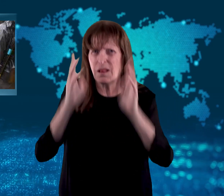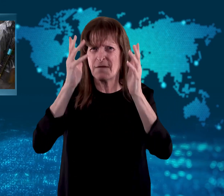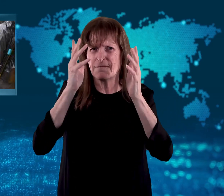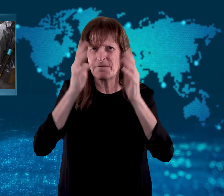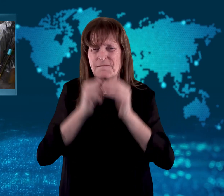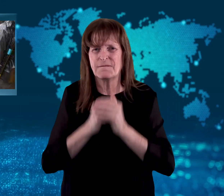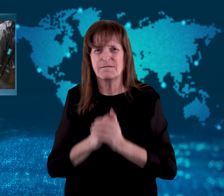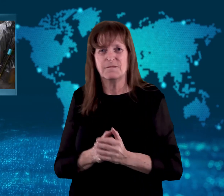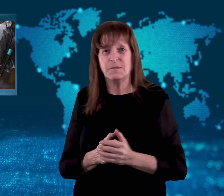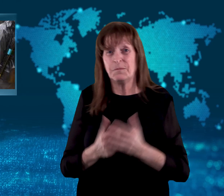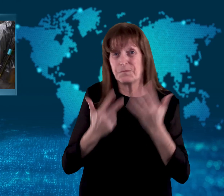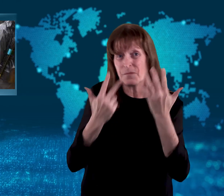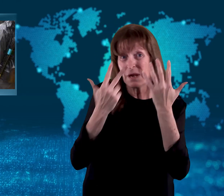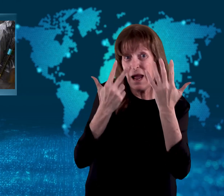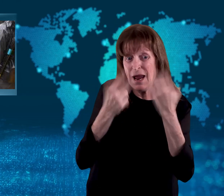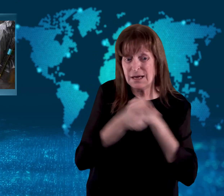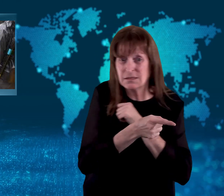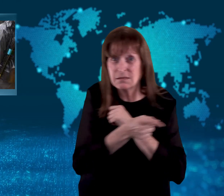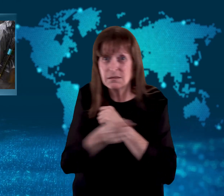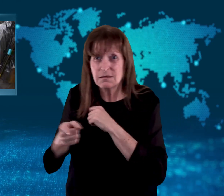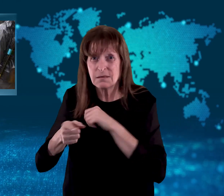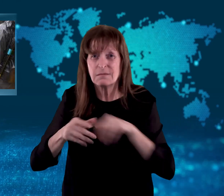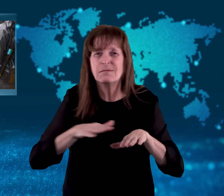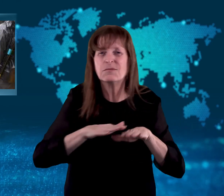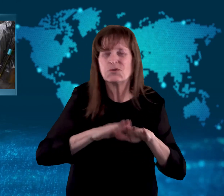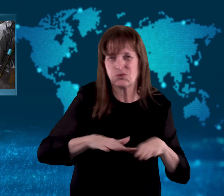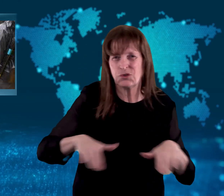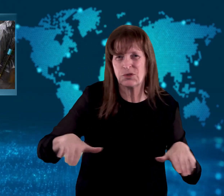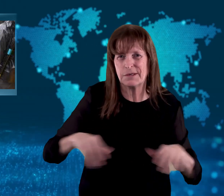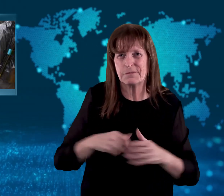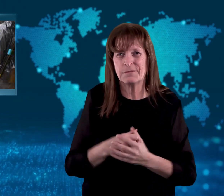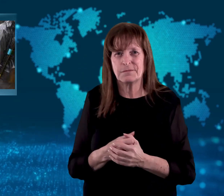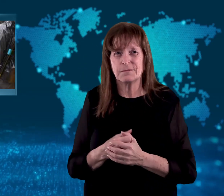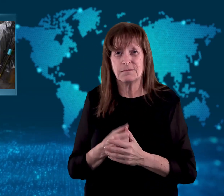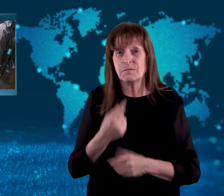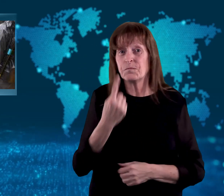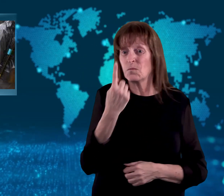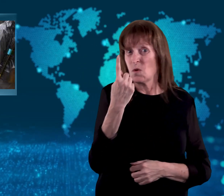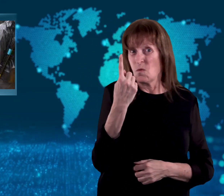Eight of them were children.